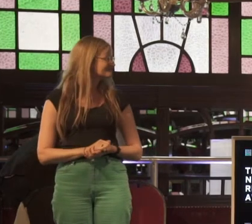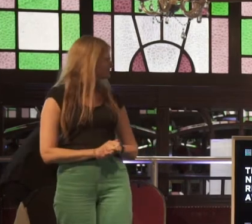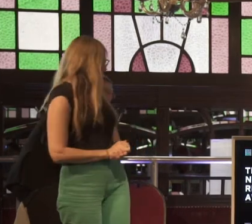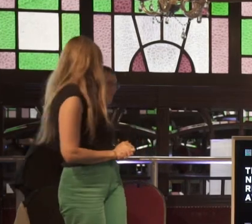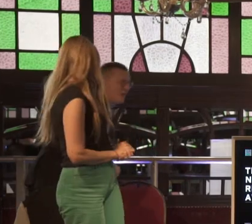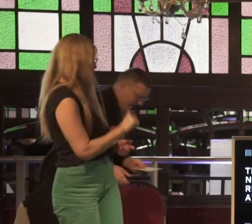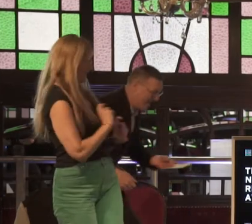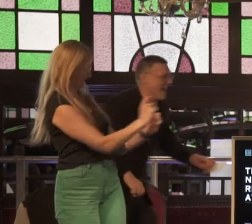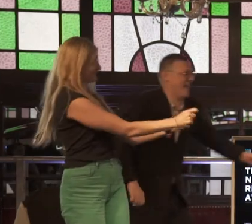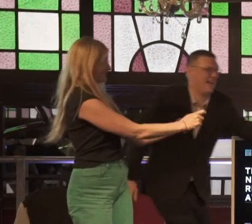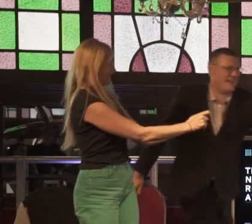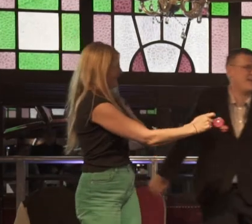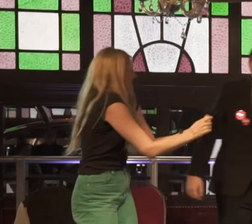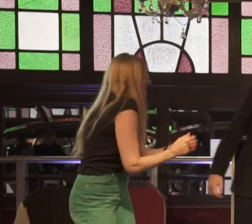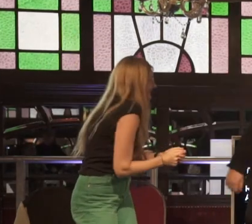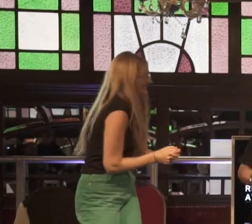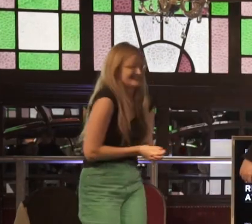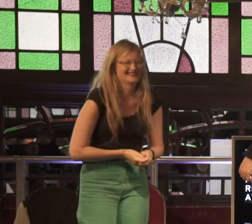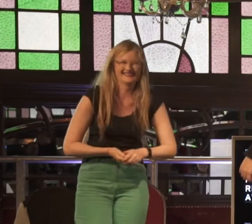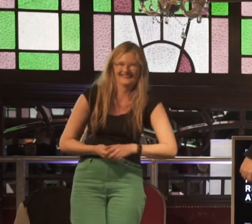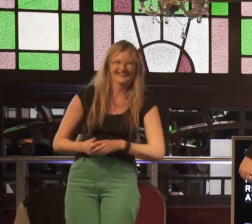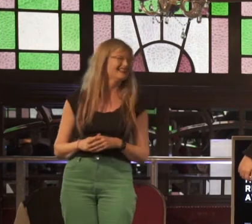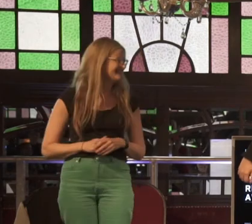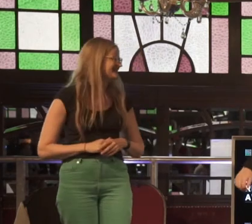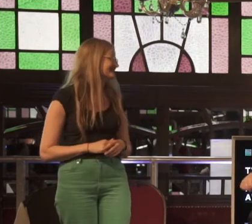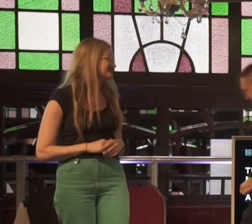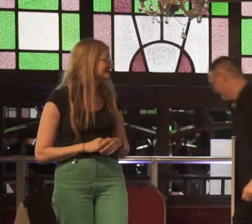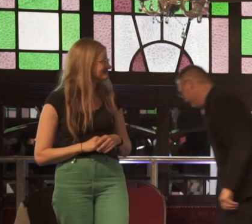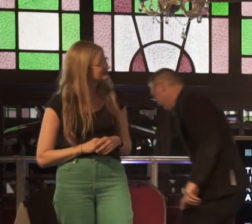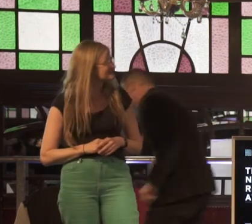Shall I give you the envelope? There you go, Paul. That was the cue.